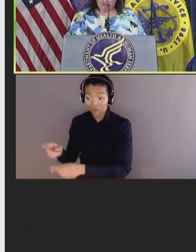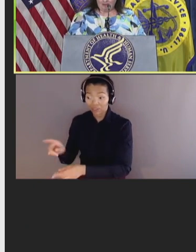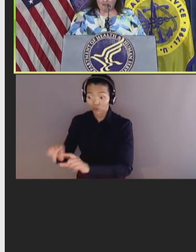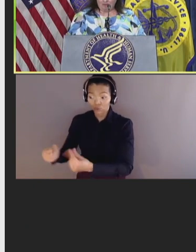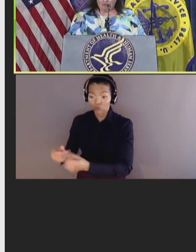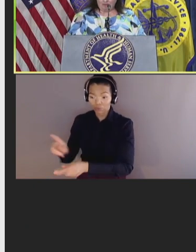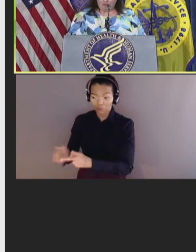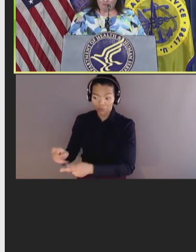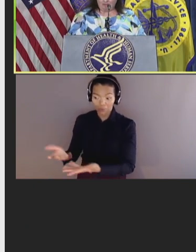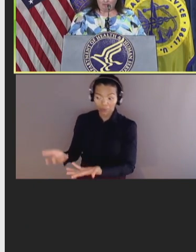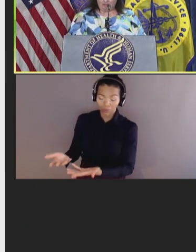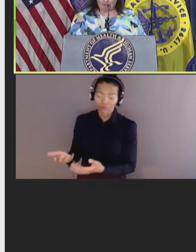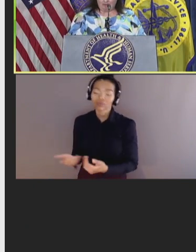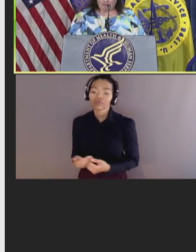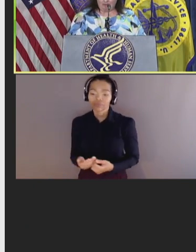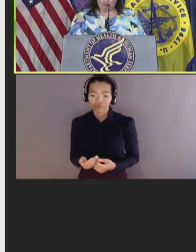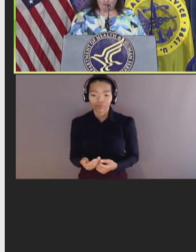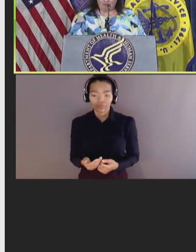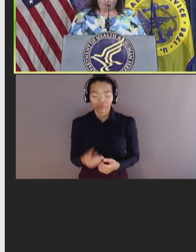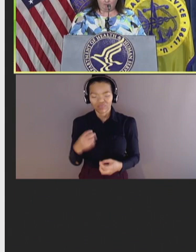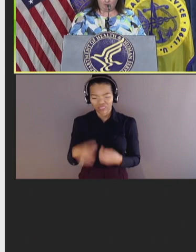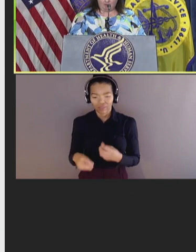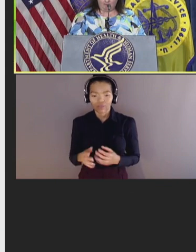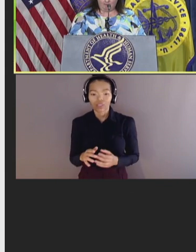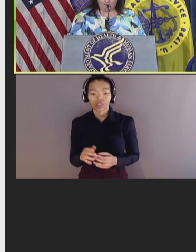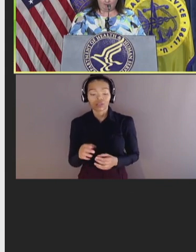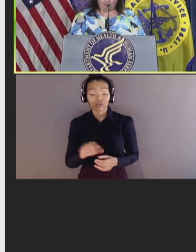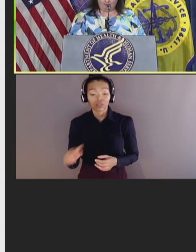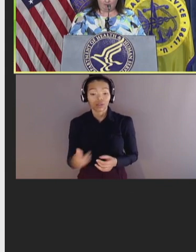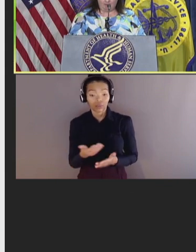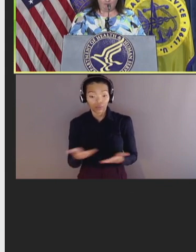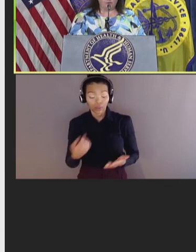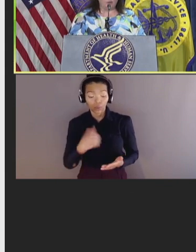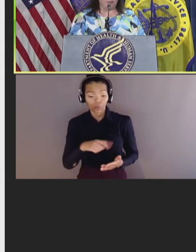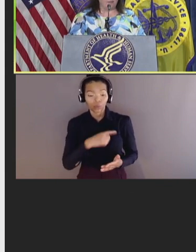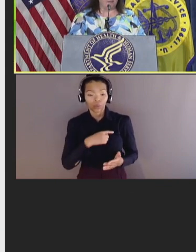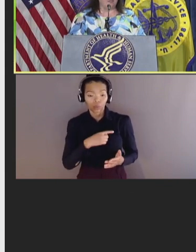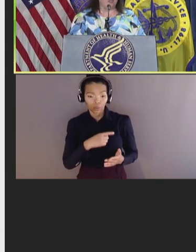The other thing that we've done is develop some infographics to share